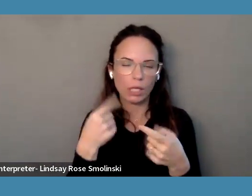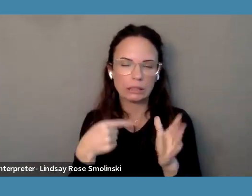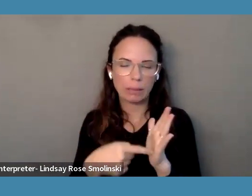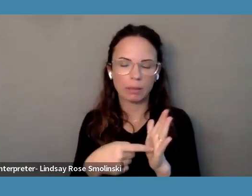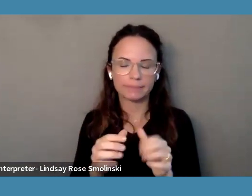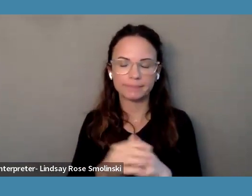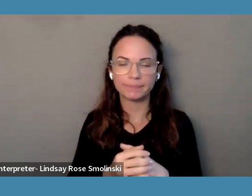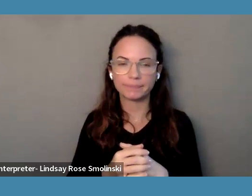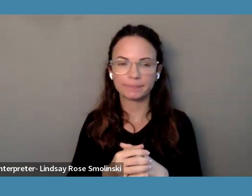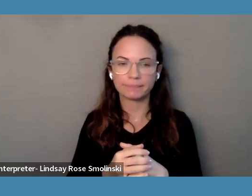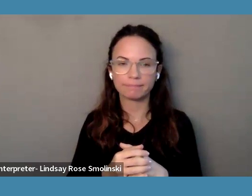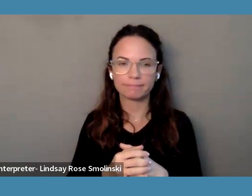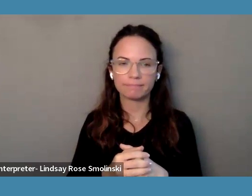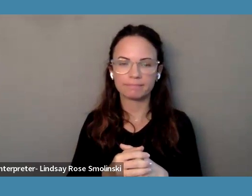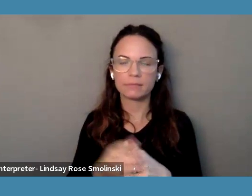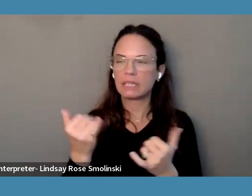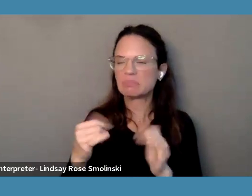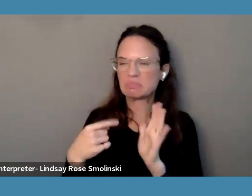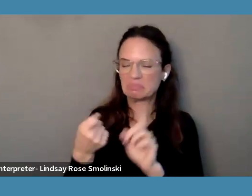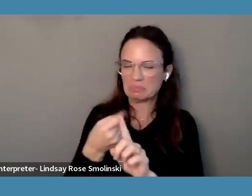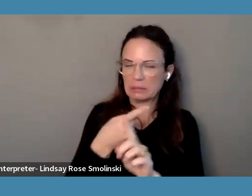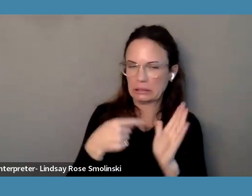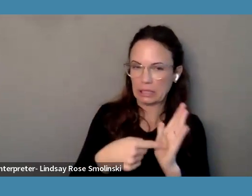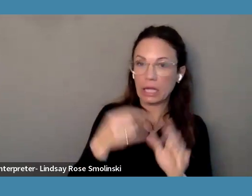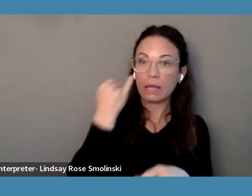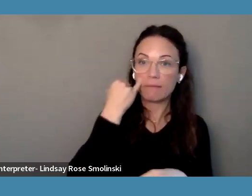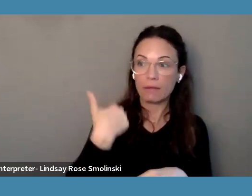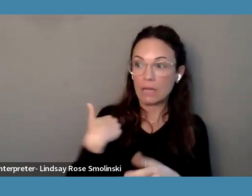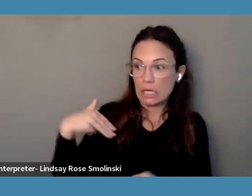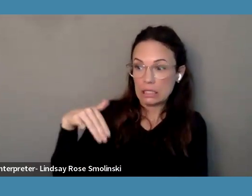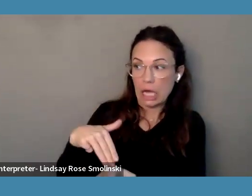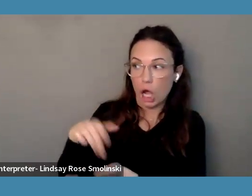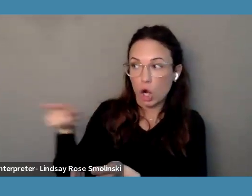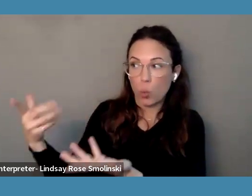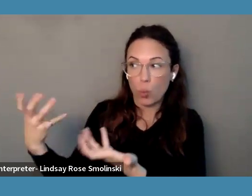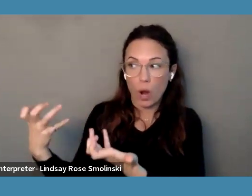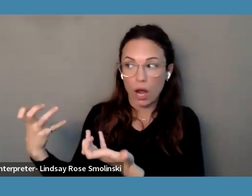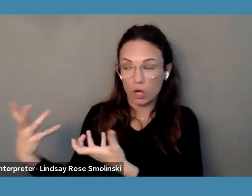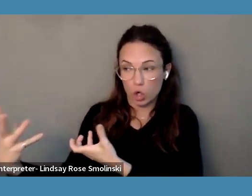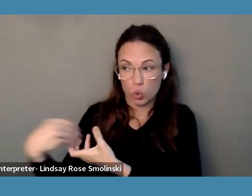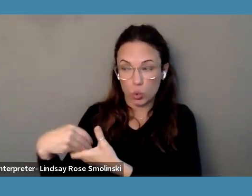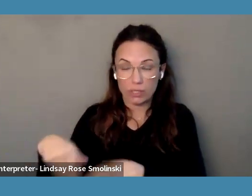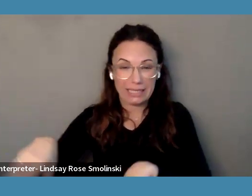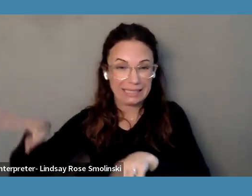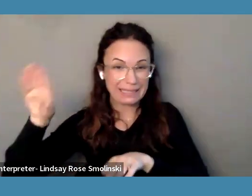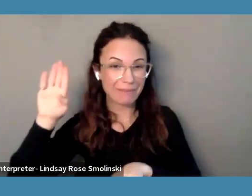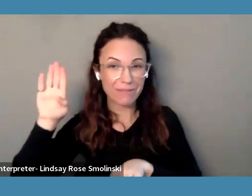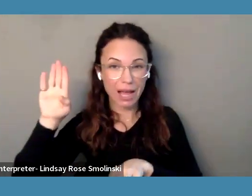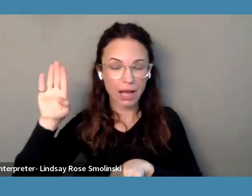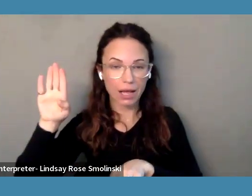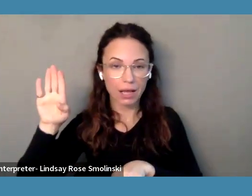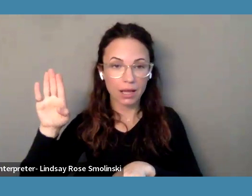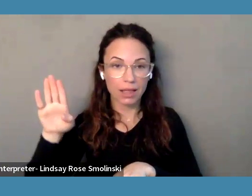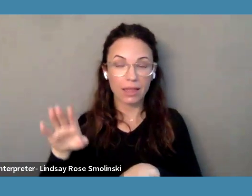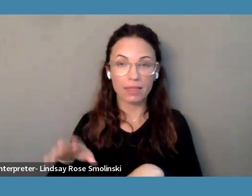if you have a doctor that you want to testify and the hearing officer sets, you know,